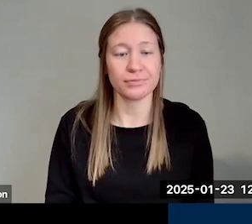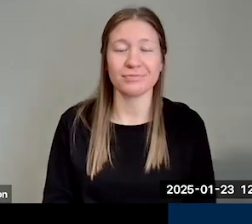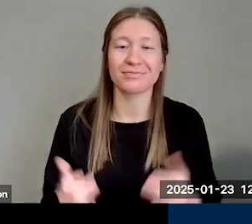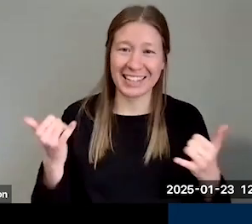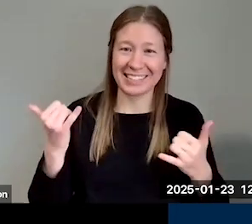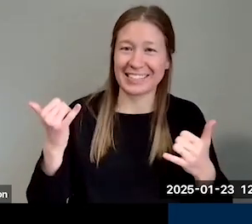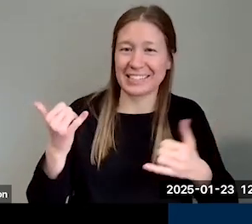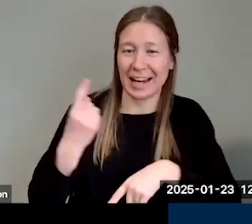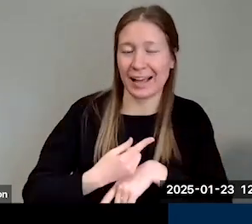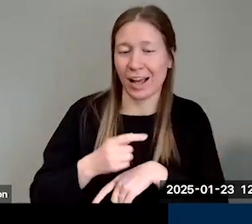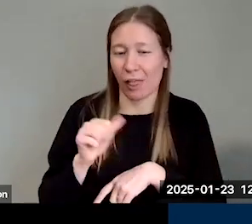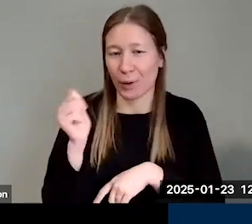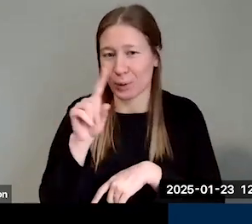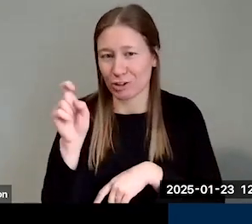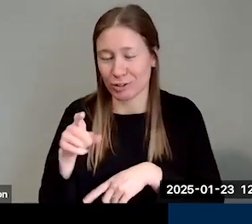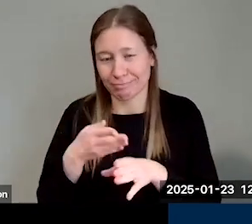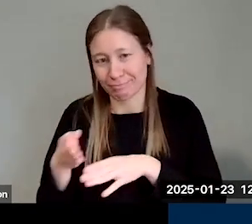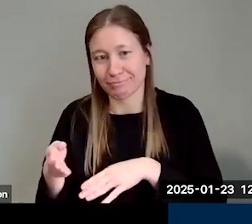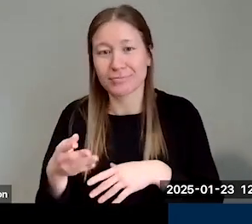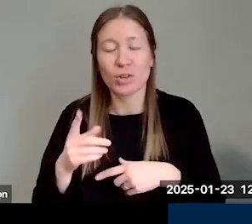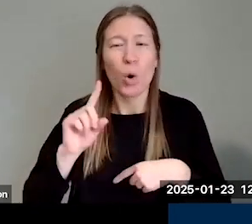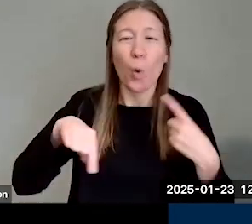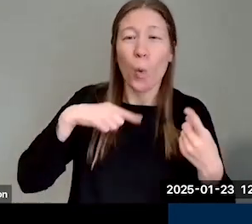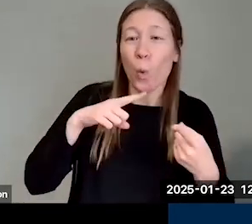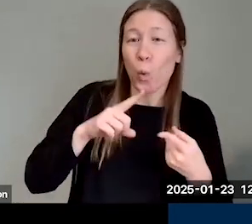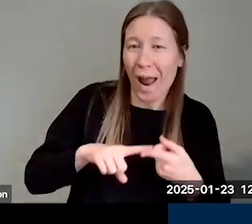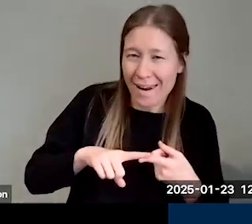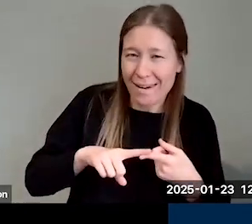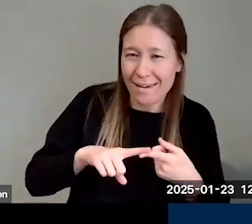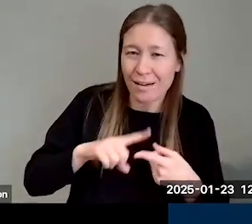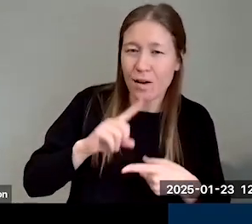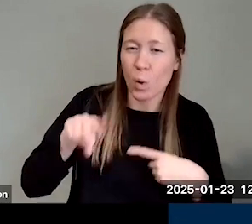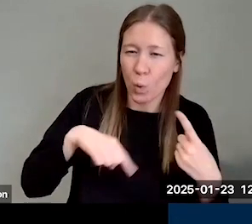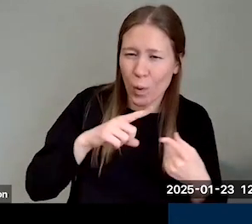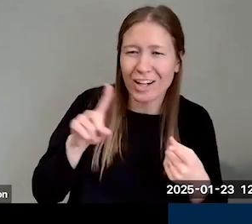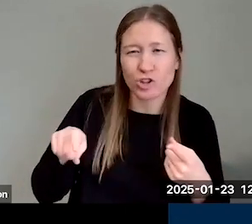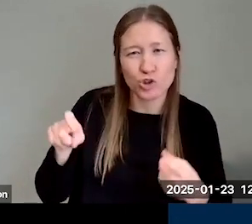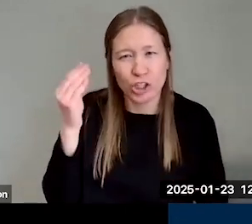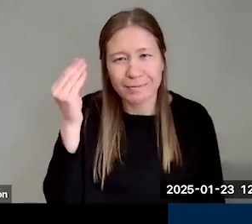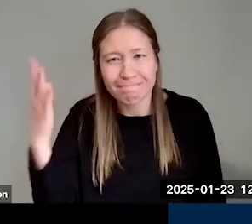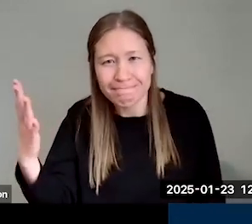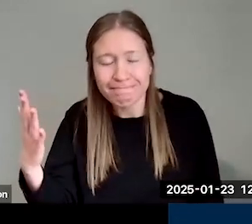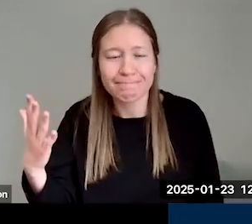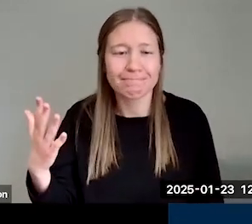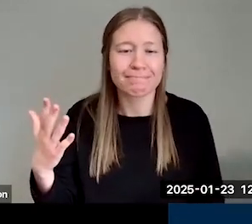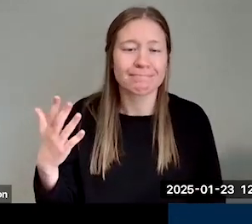is the when of disability disclosure. So when should we or I disclose my disability?